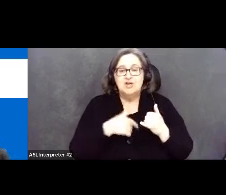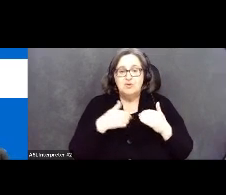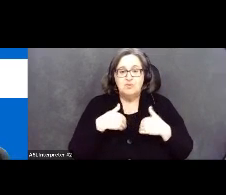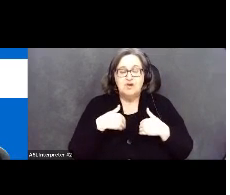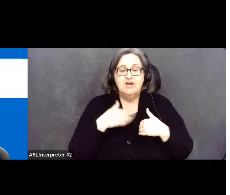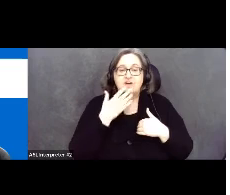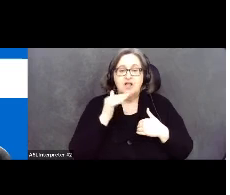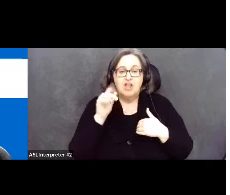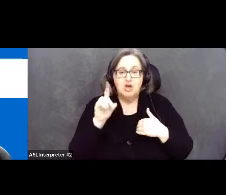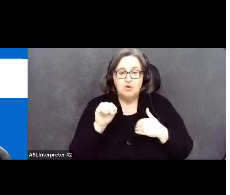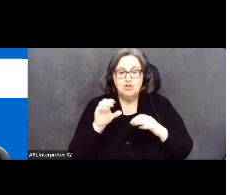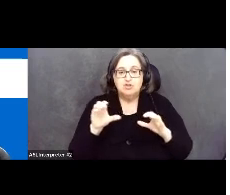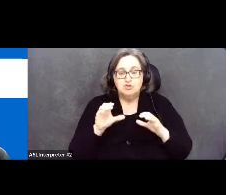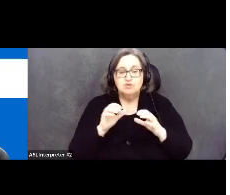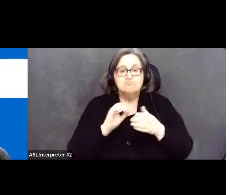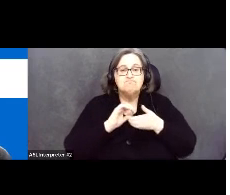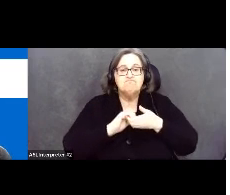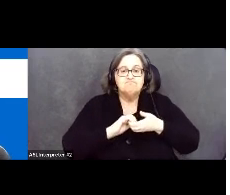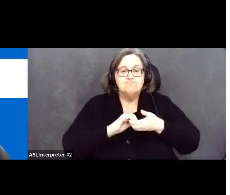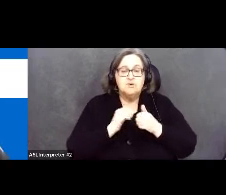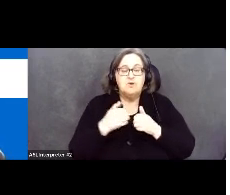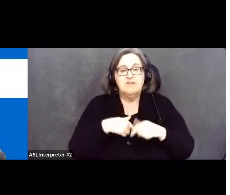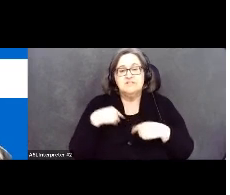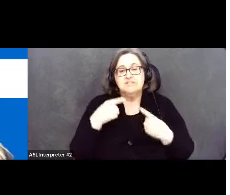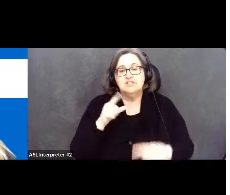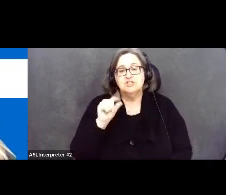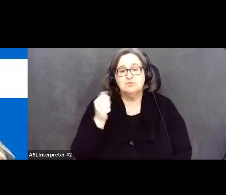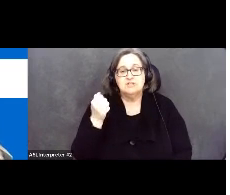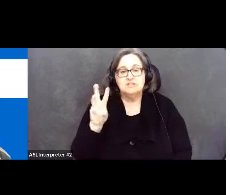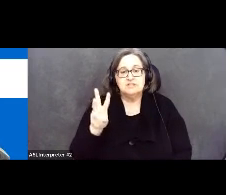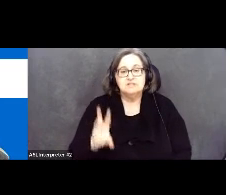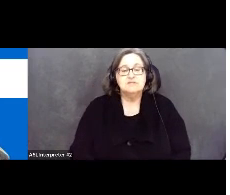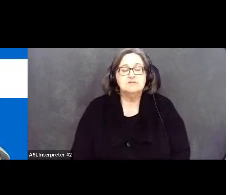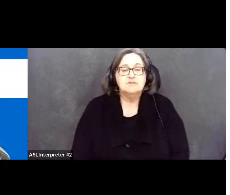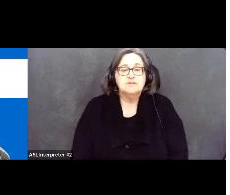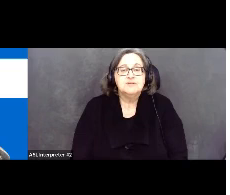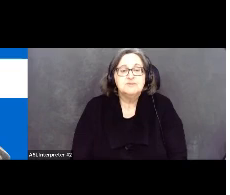who has been doing it with us since 2016. Next slide.